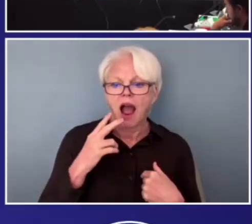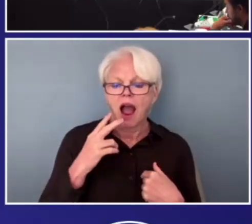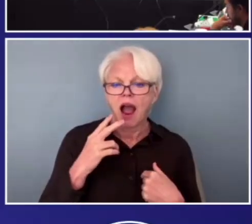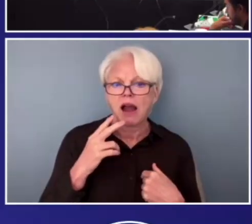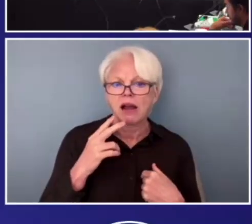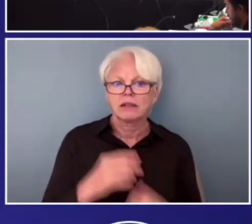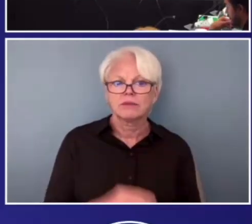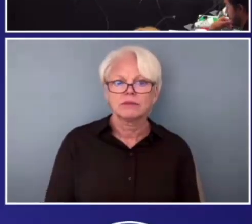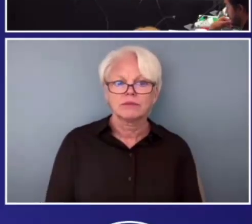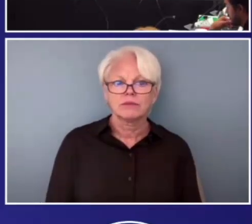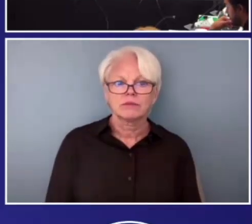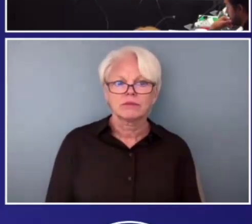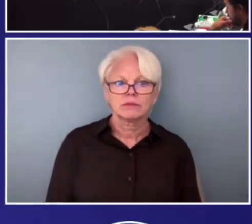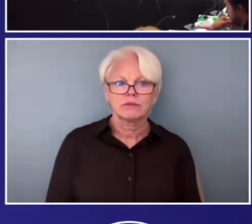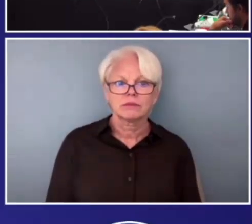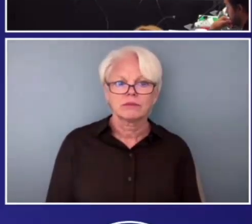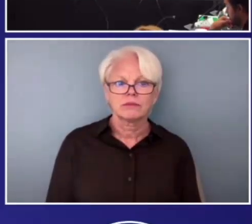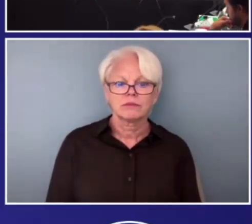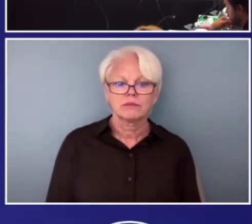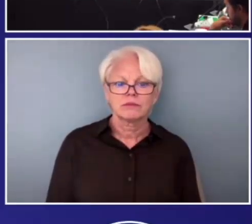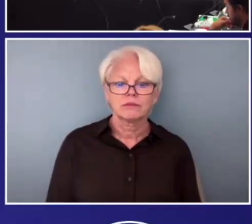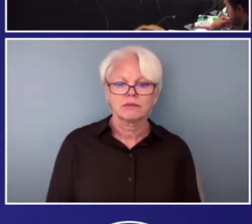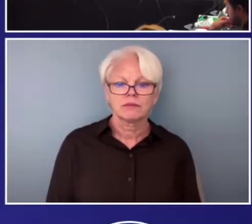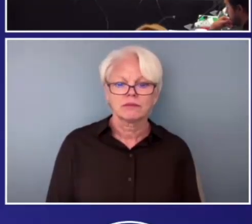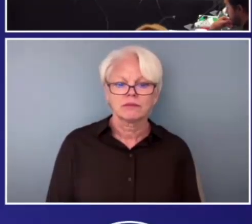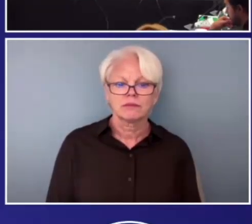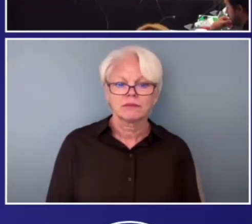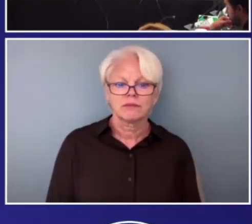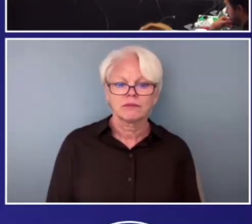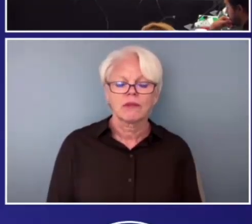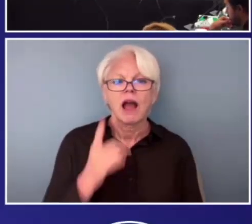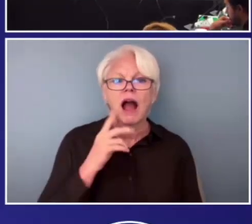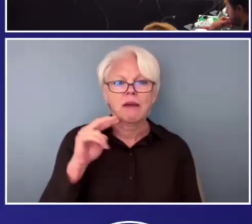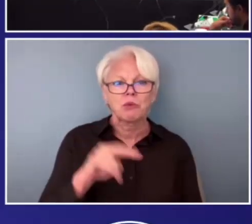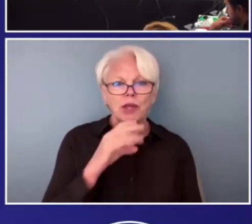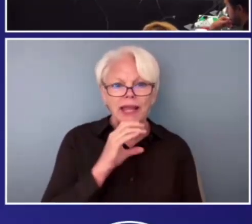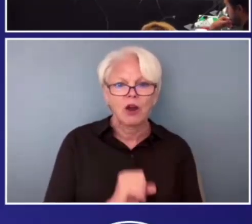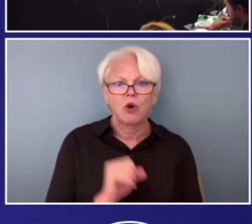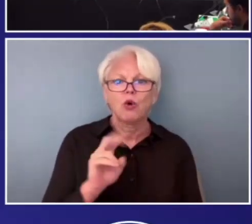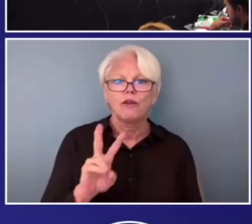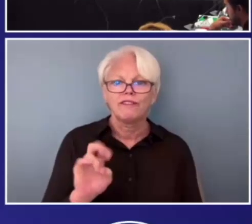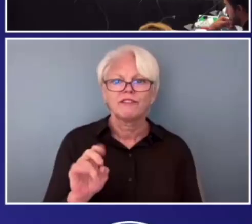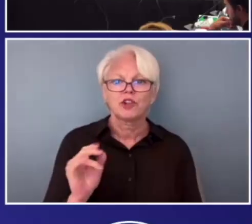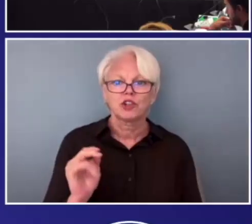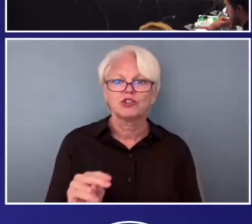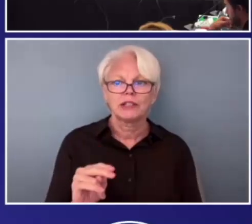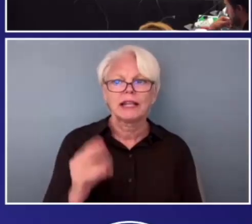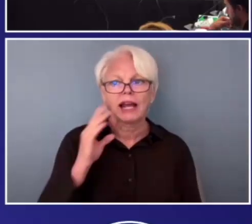We've got one. Okay. Sorry. I'm looking at an old version and I remember we did a lot of edits to this.